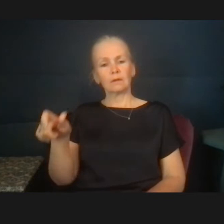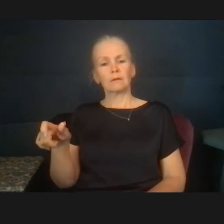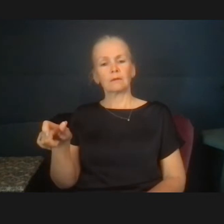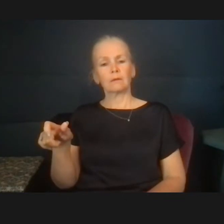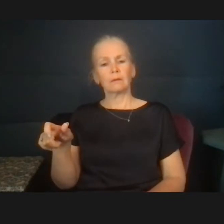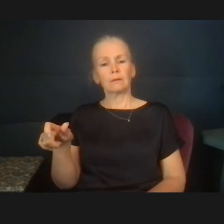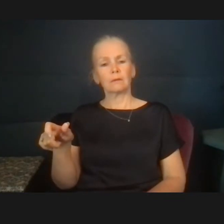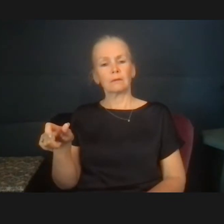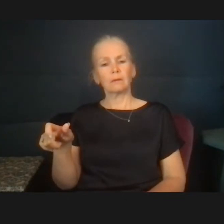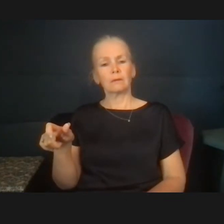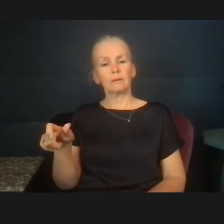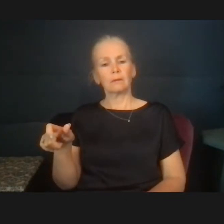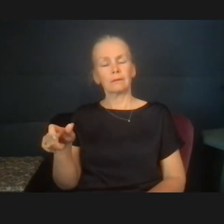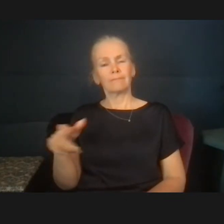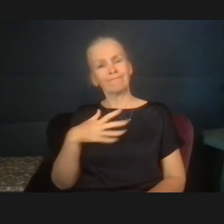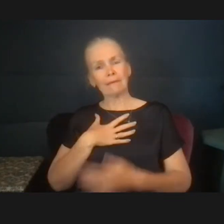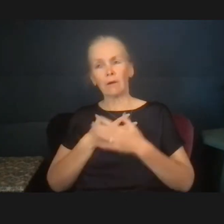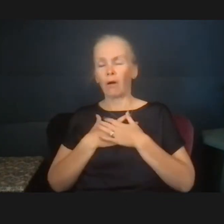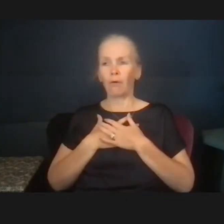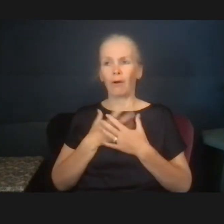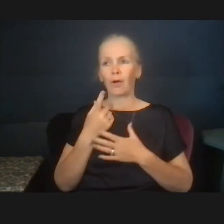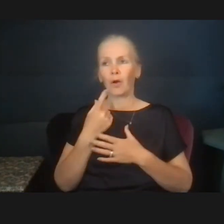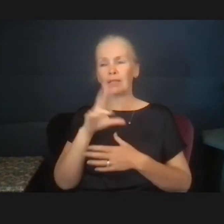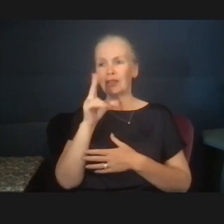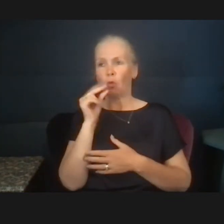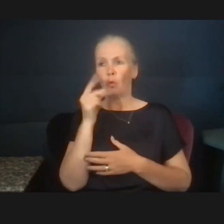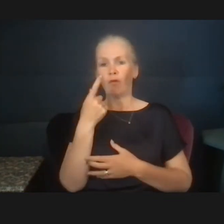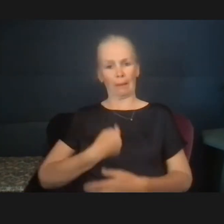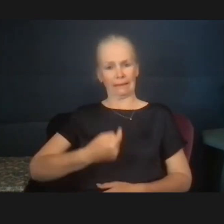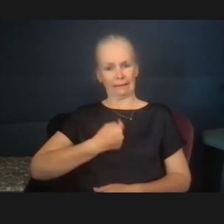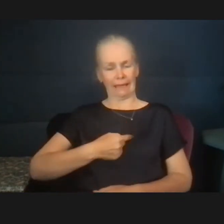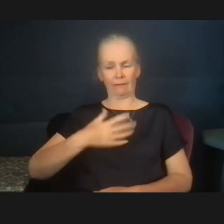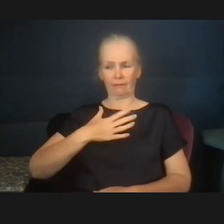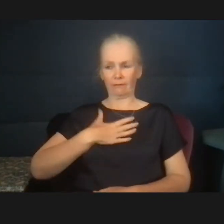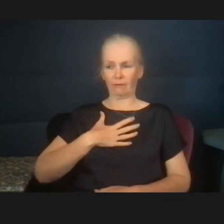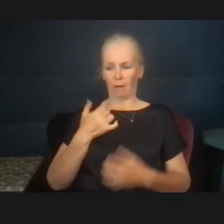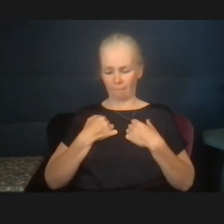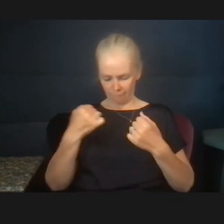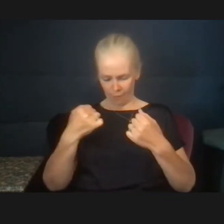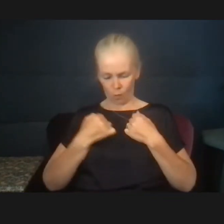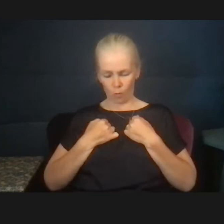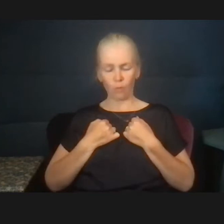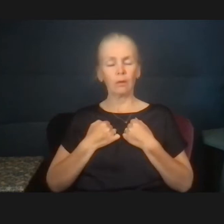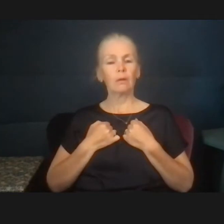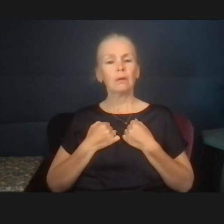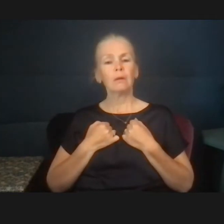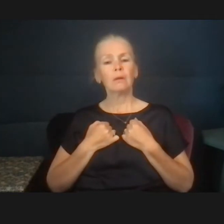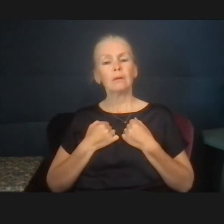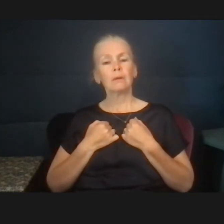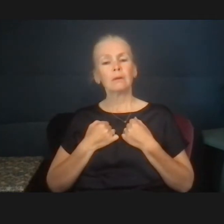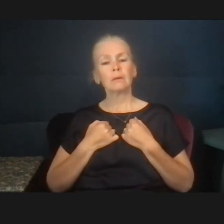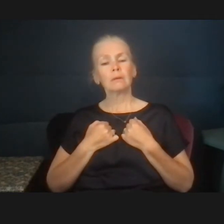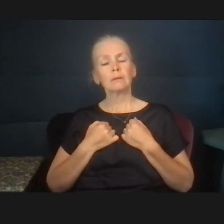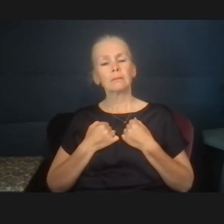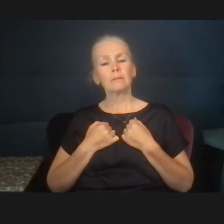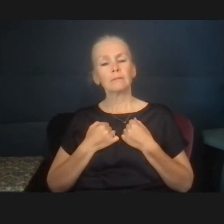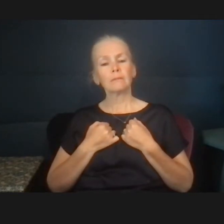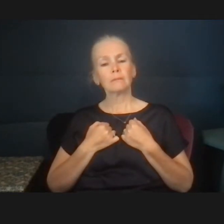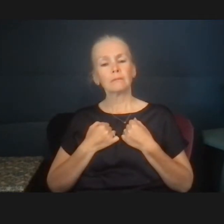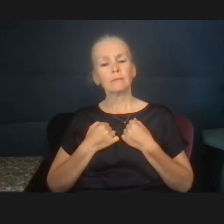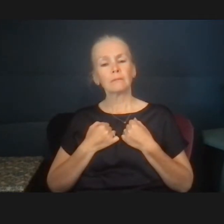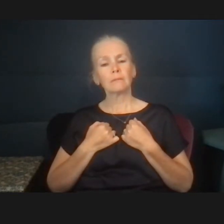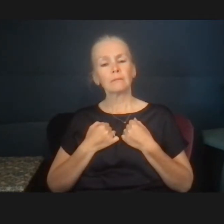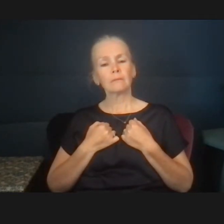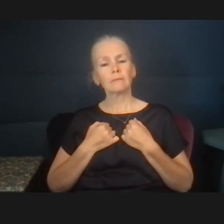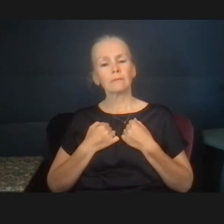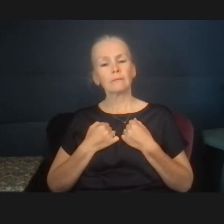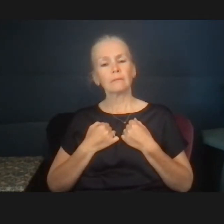really, well, I can only speak for myself, but I think there's a need to have services